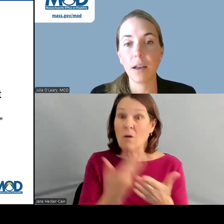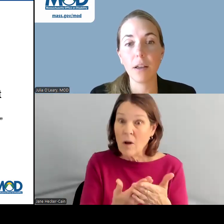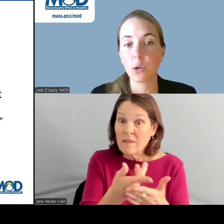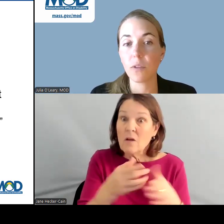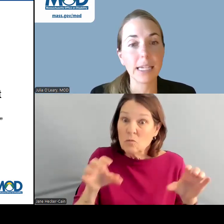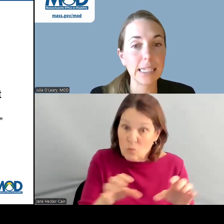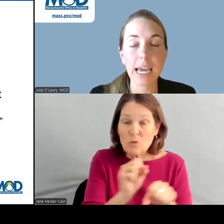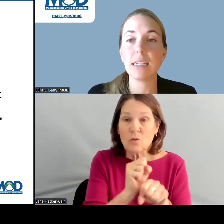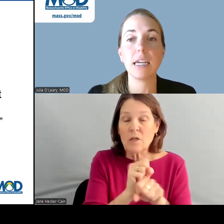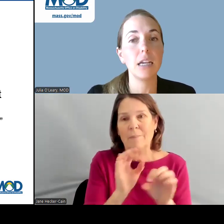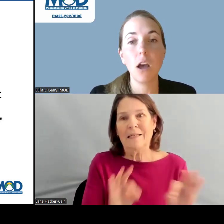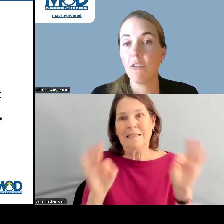Working is an essential job function.